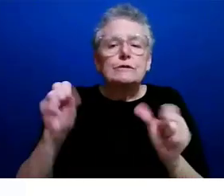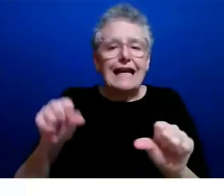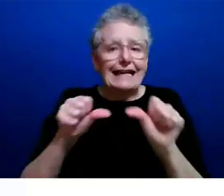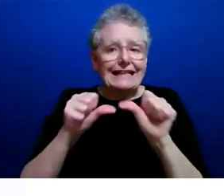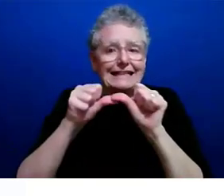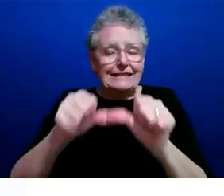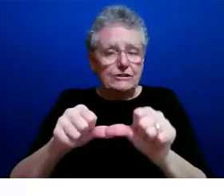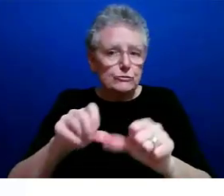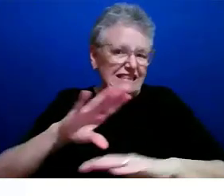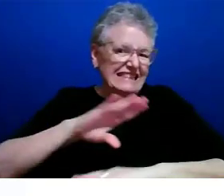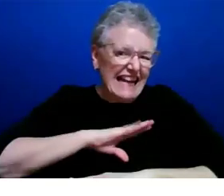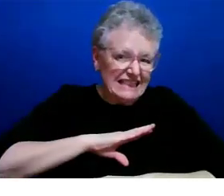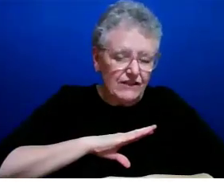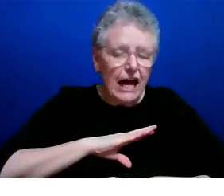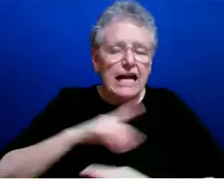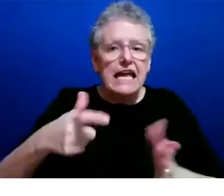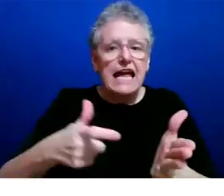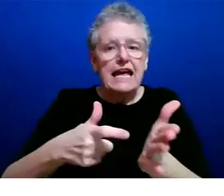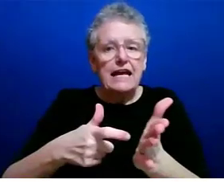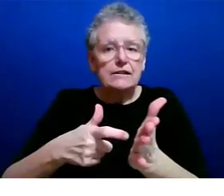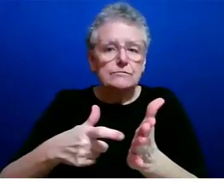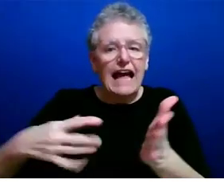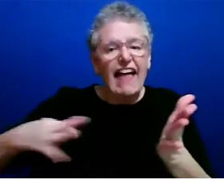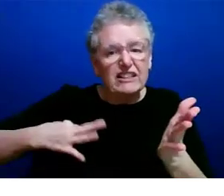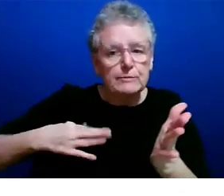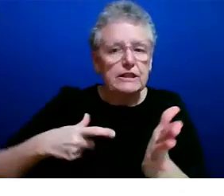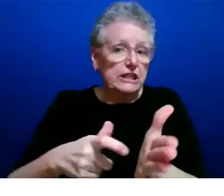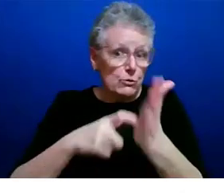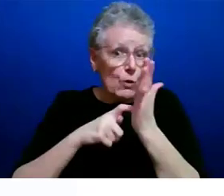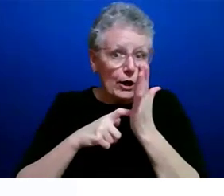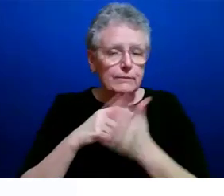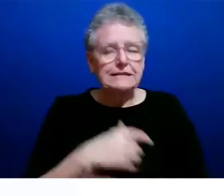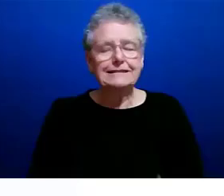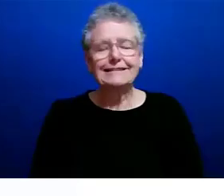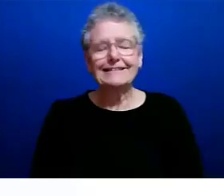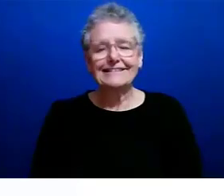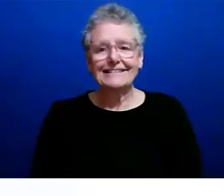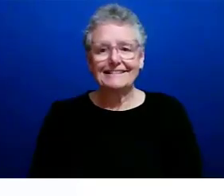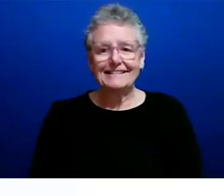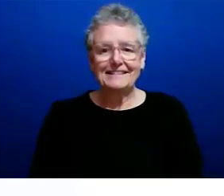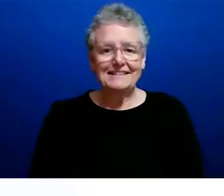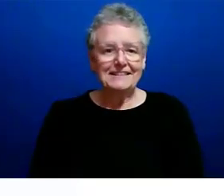eligibility criteria.